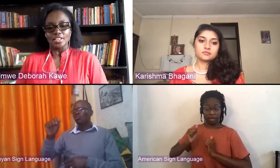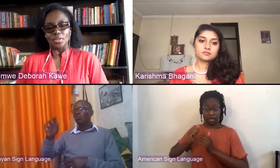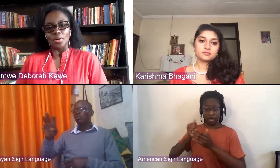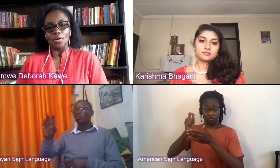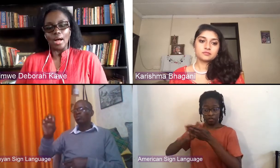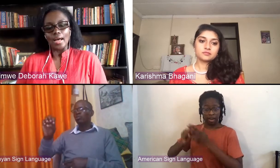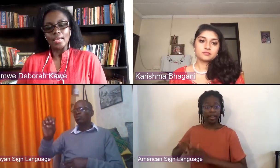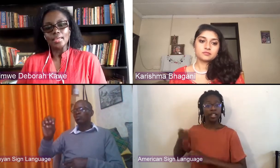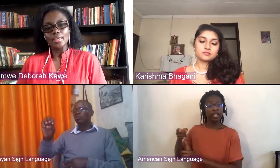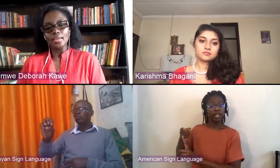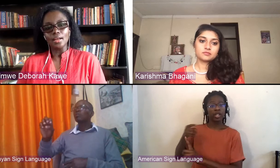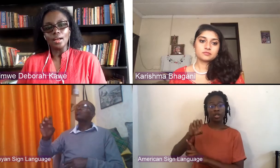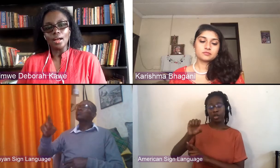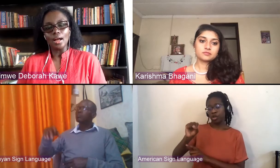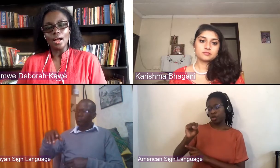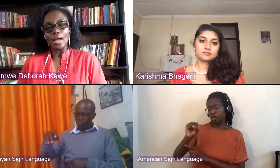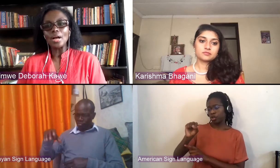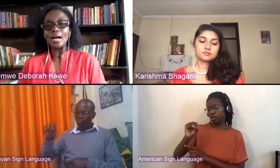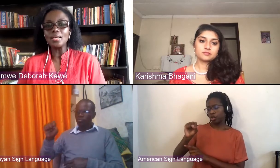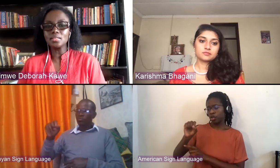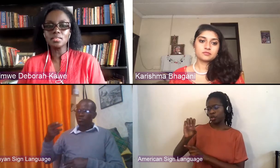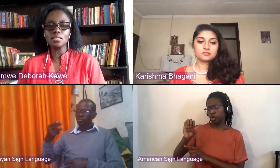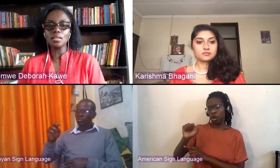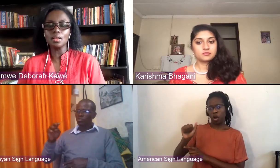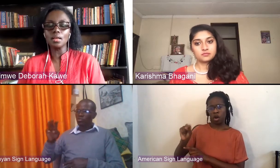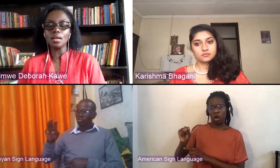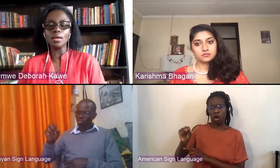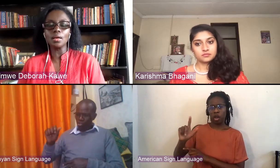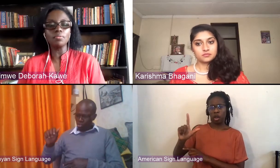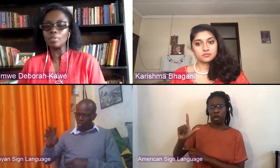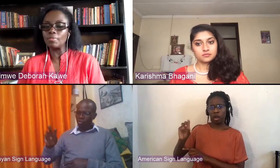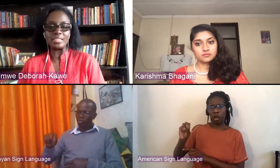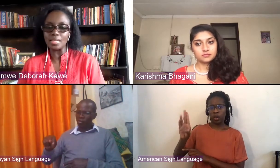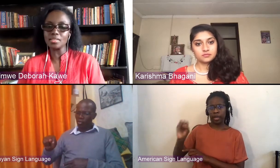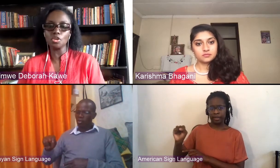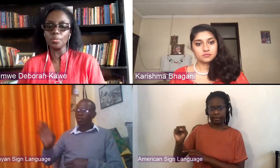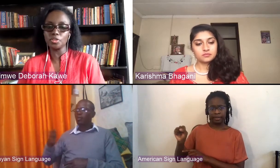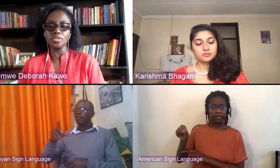So I had a fantastic opportunity to adapt this play.